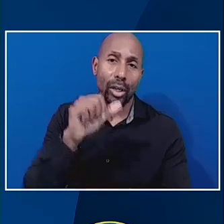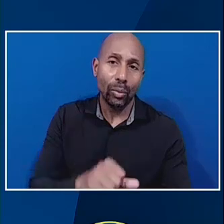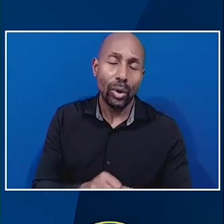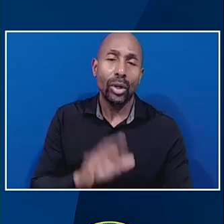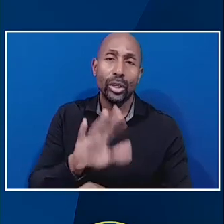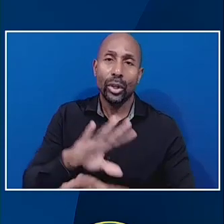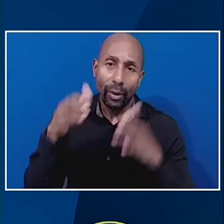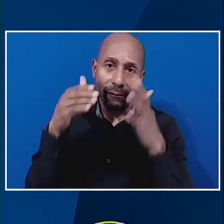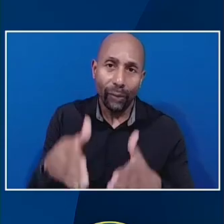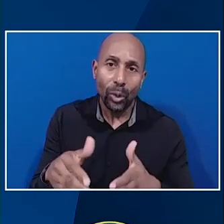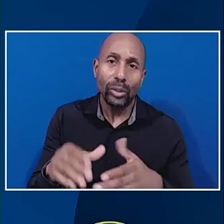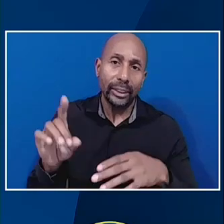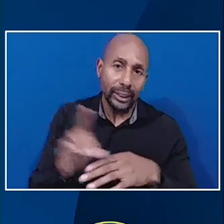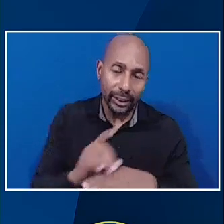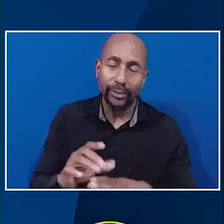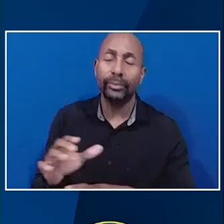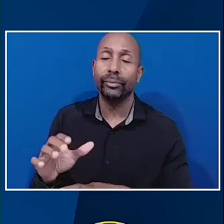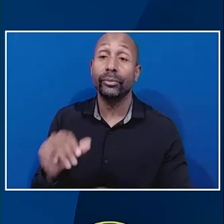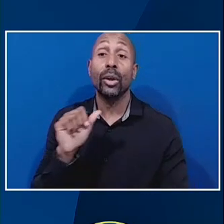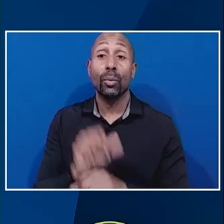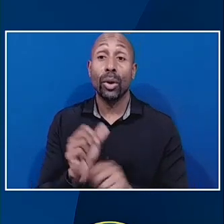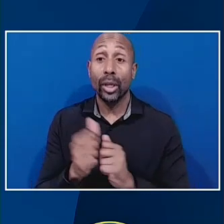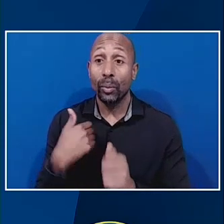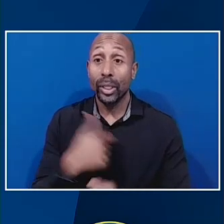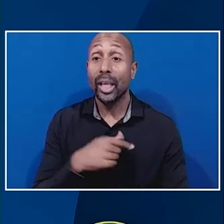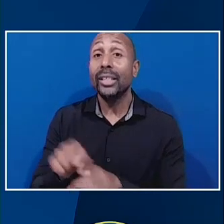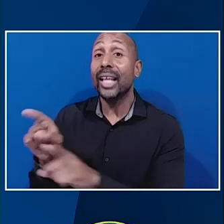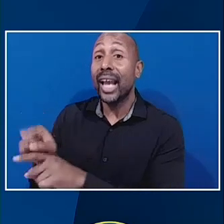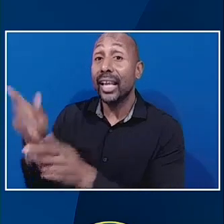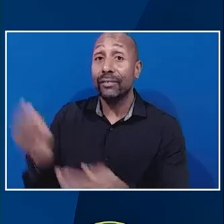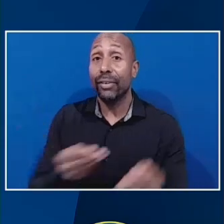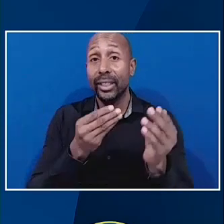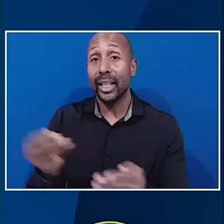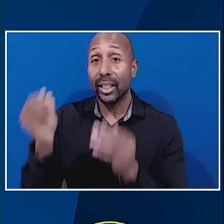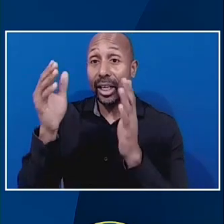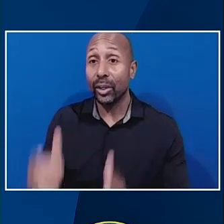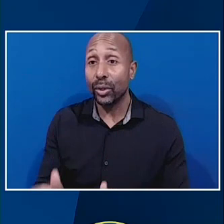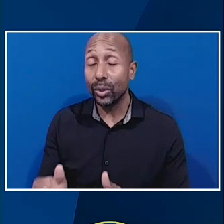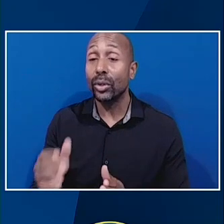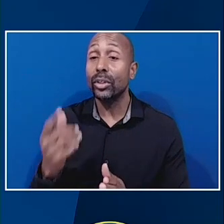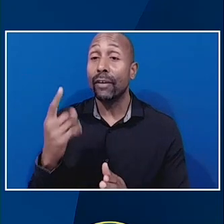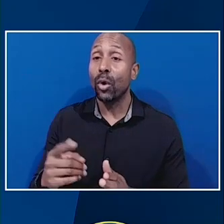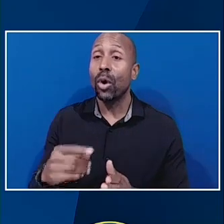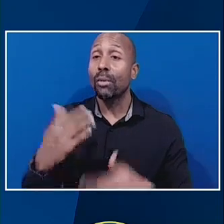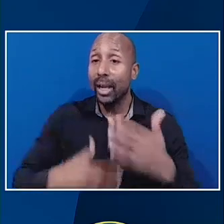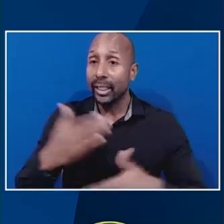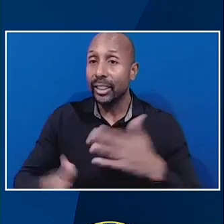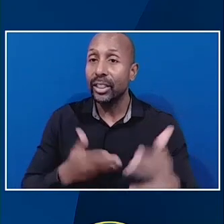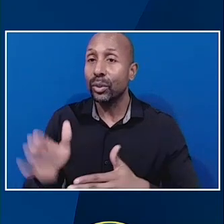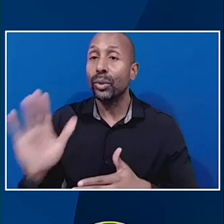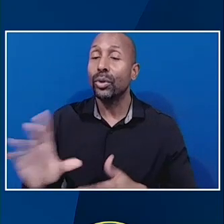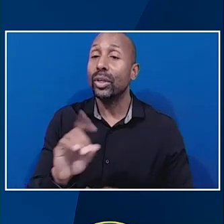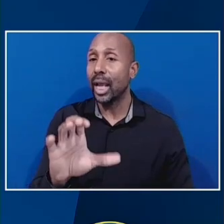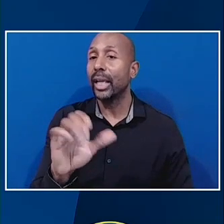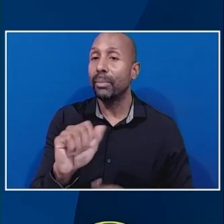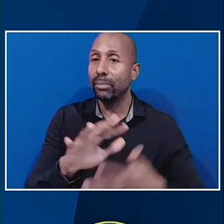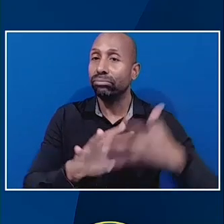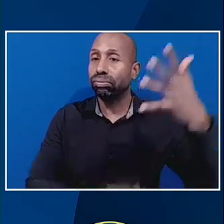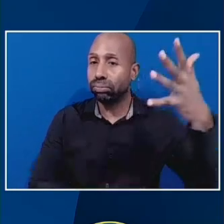working with us as facilitators to be able to get through your whole entire documents. We do appreciate your